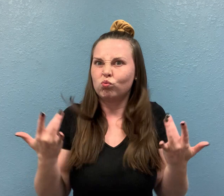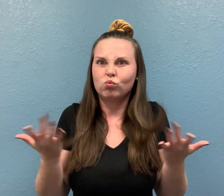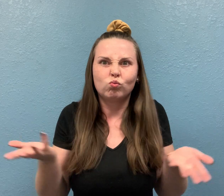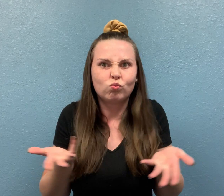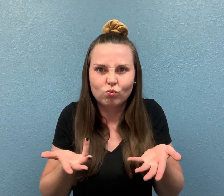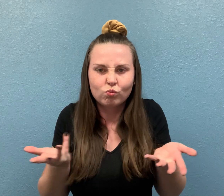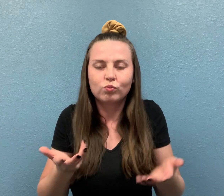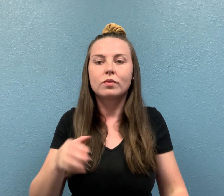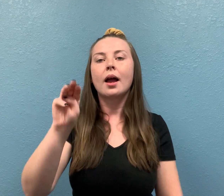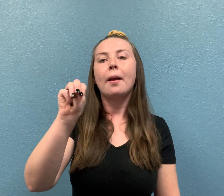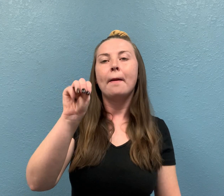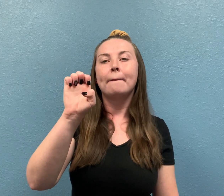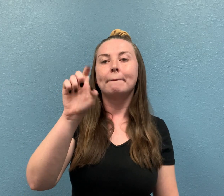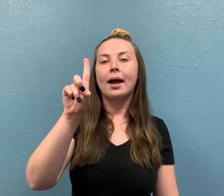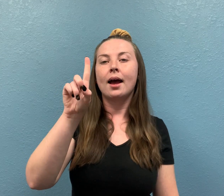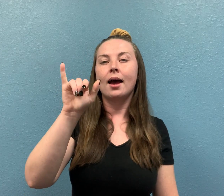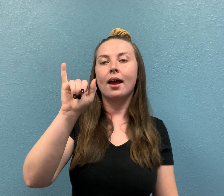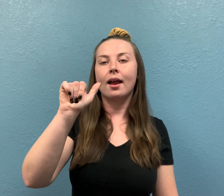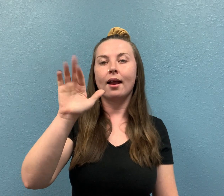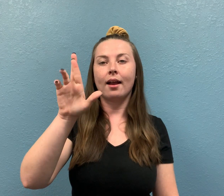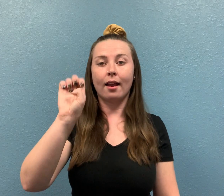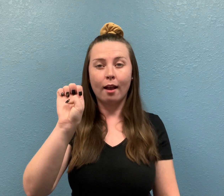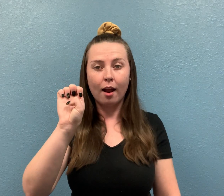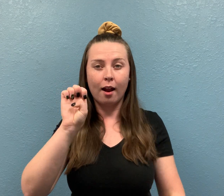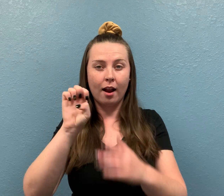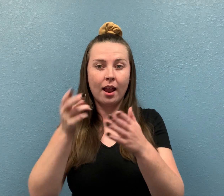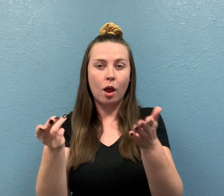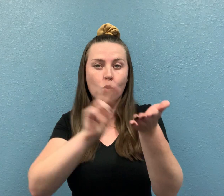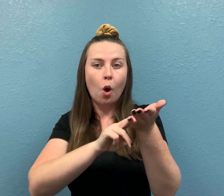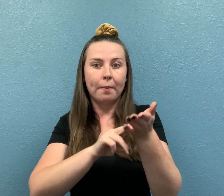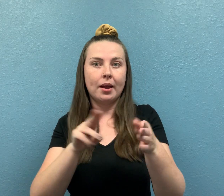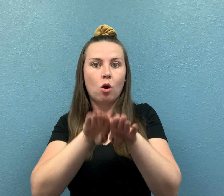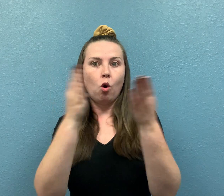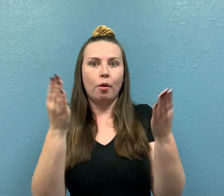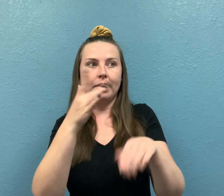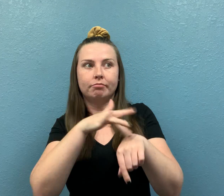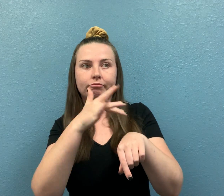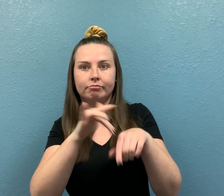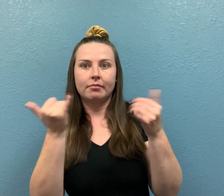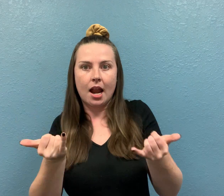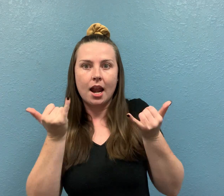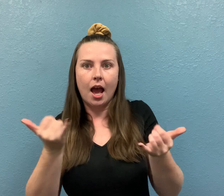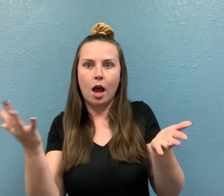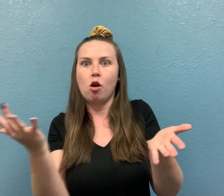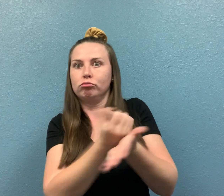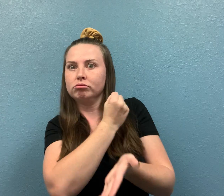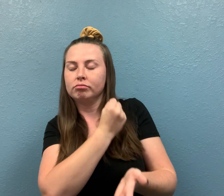I am here to tell you all that Medicare enrollment is now open.